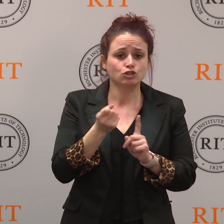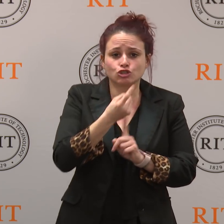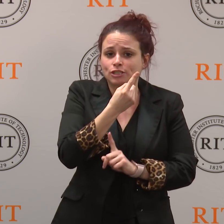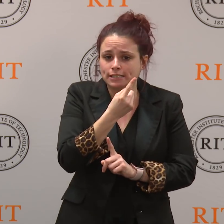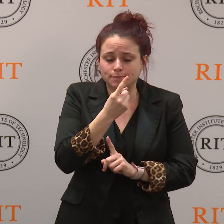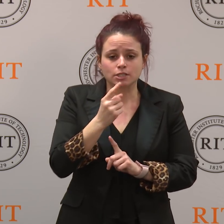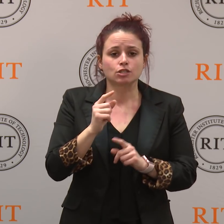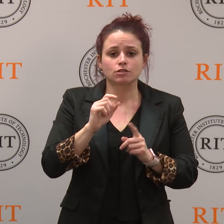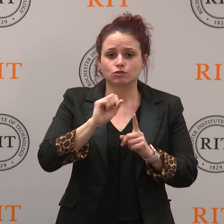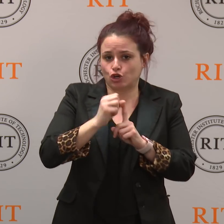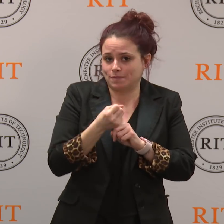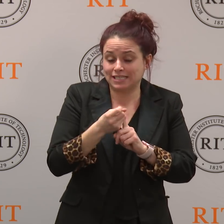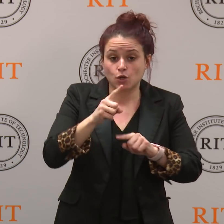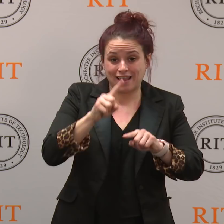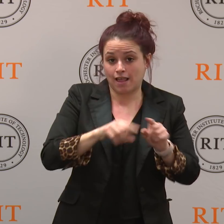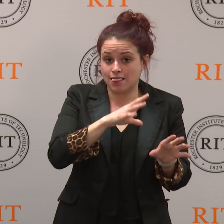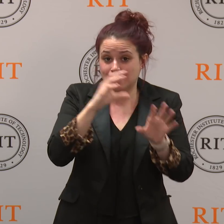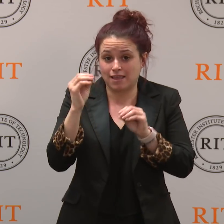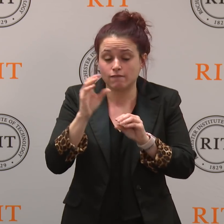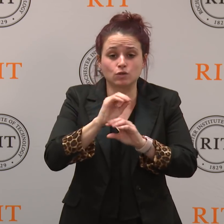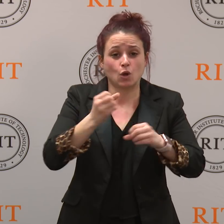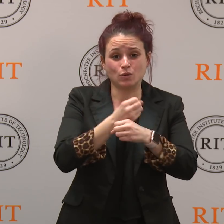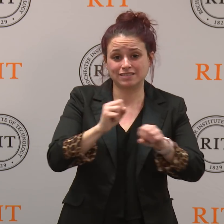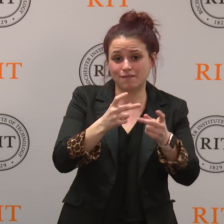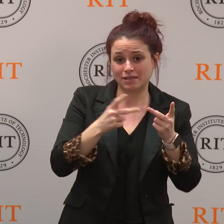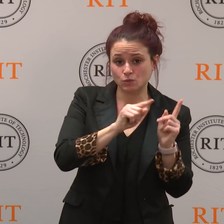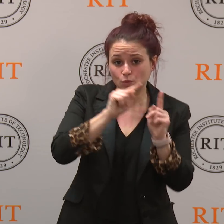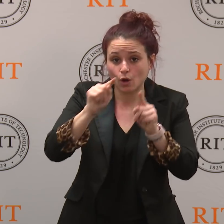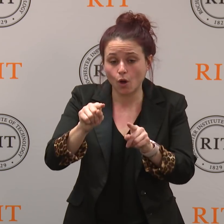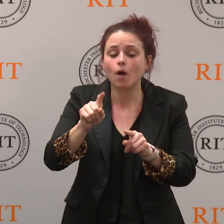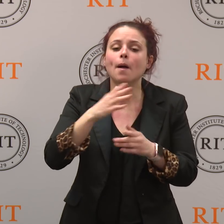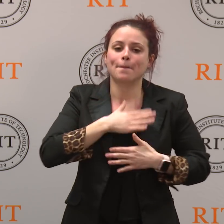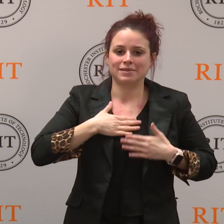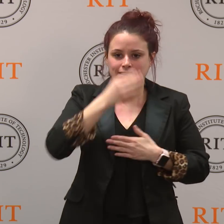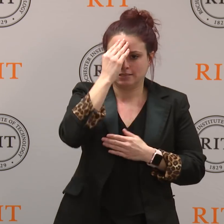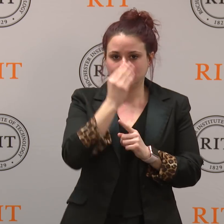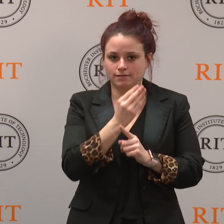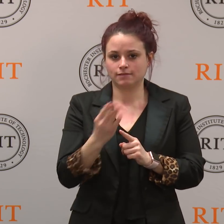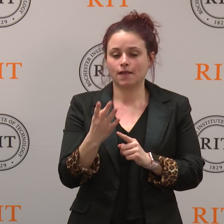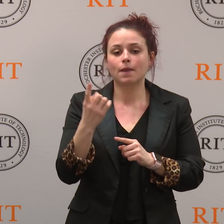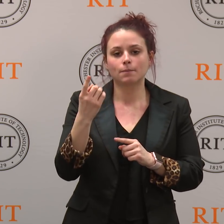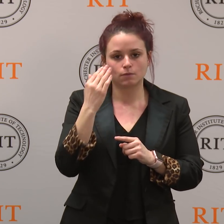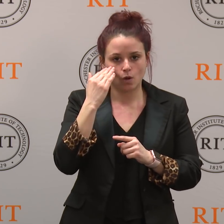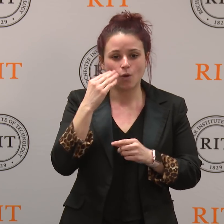and have no safe place to go, should indicate that in their Spring Residential Plan in order